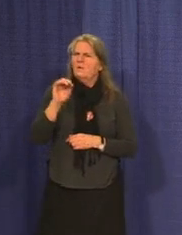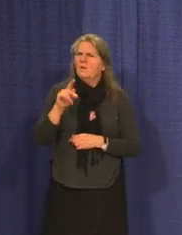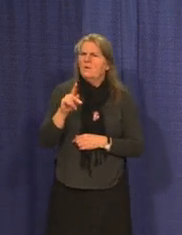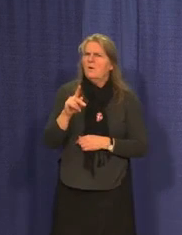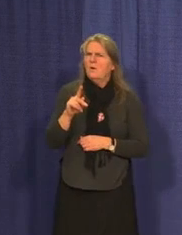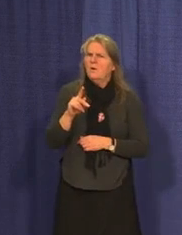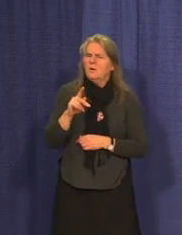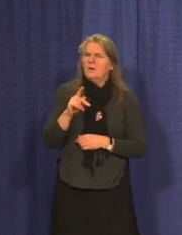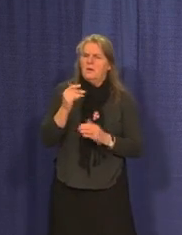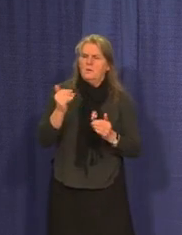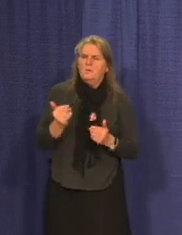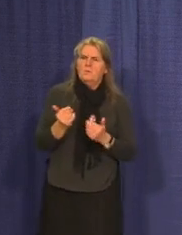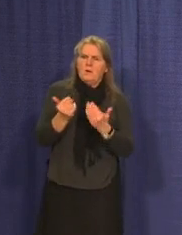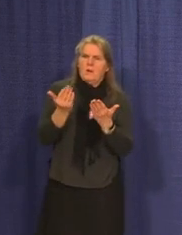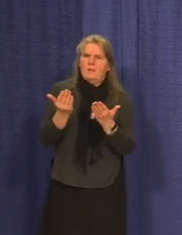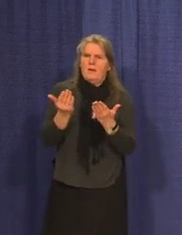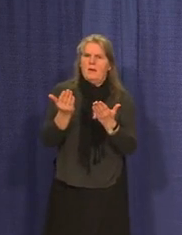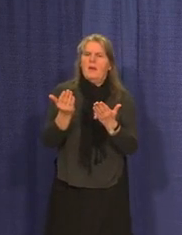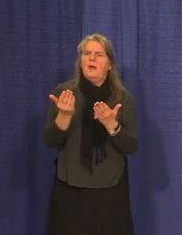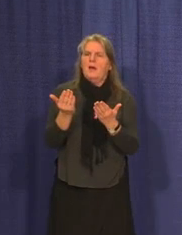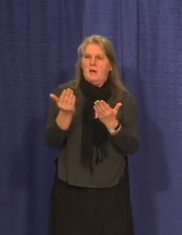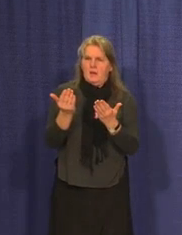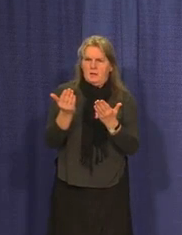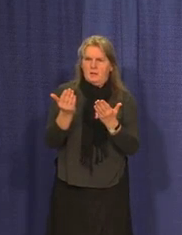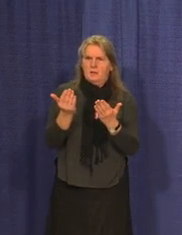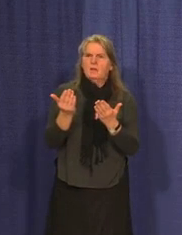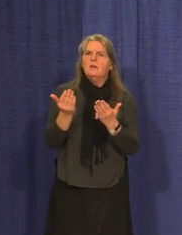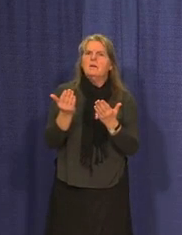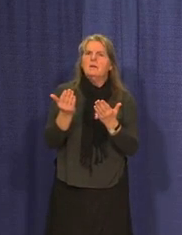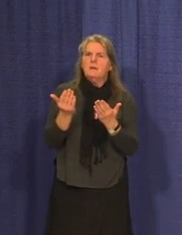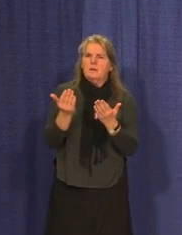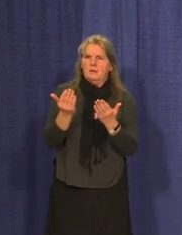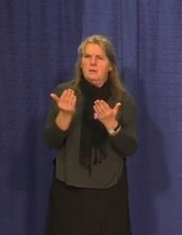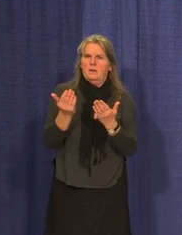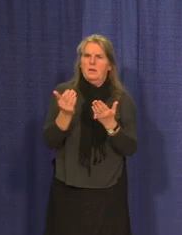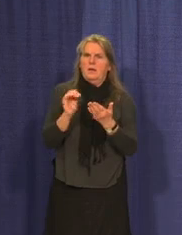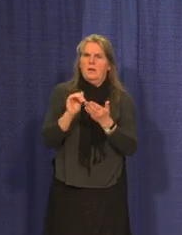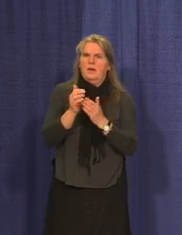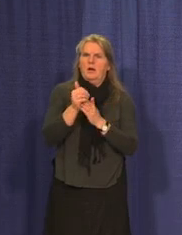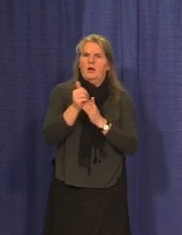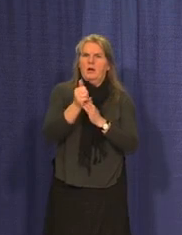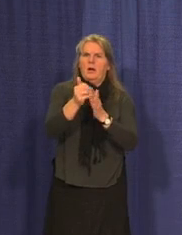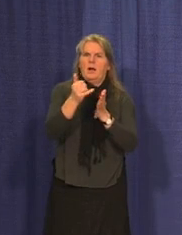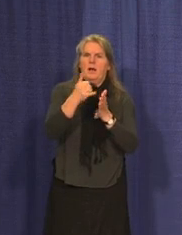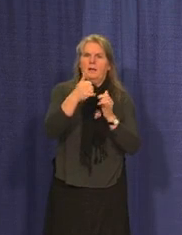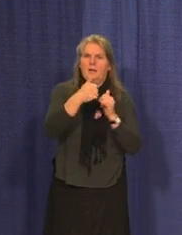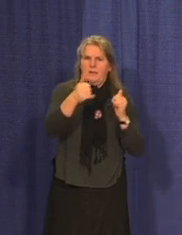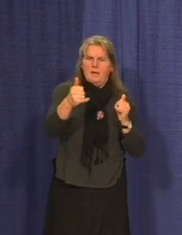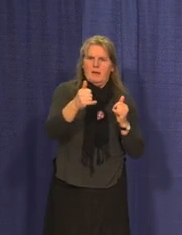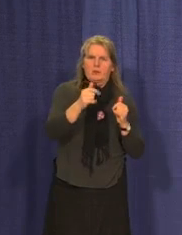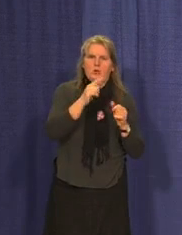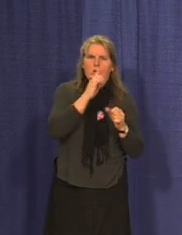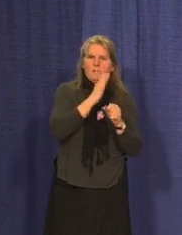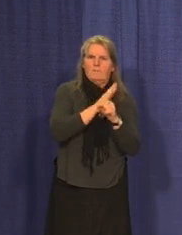Reporter: My understanding, we made those recommendations in our guidelines.